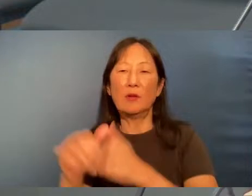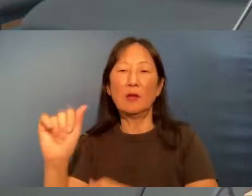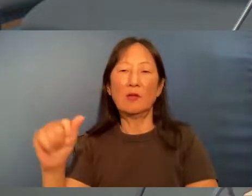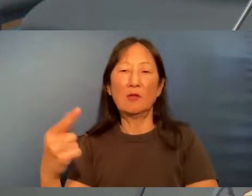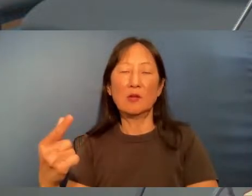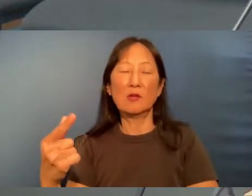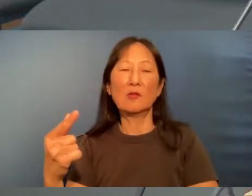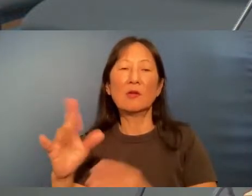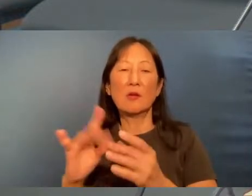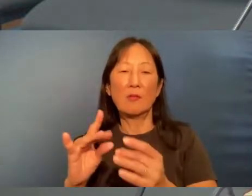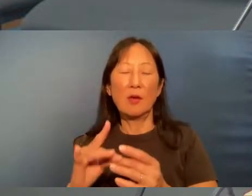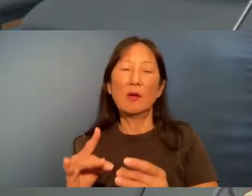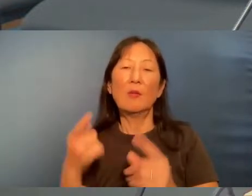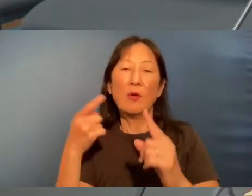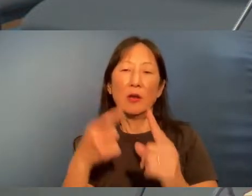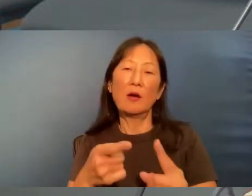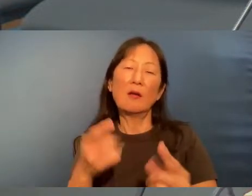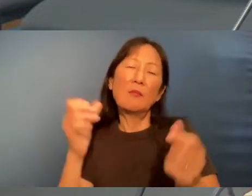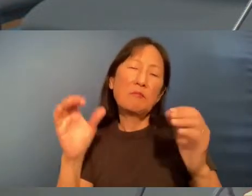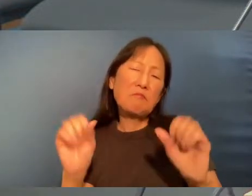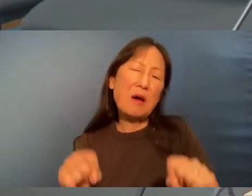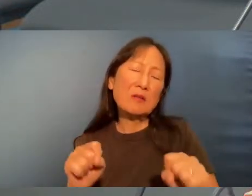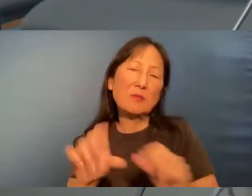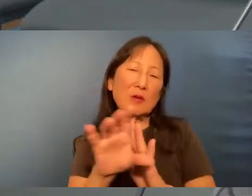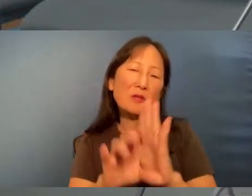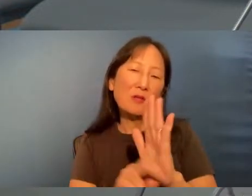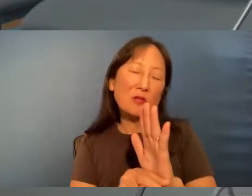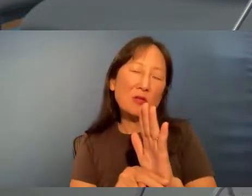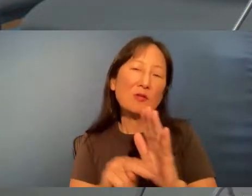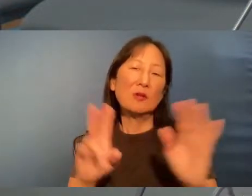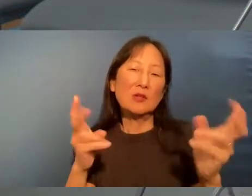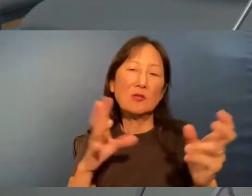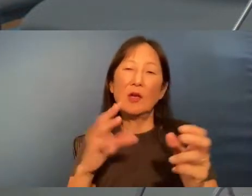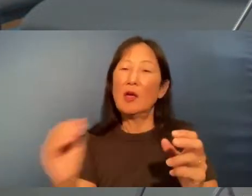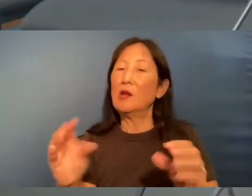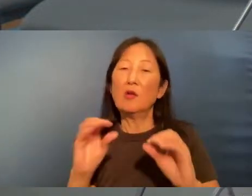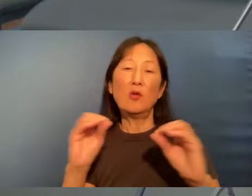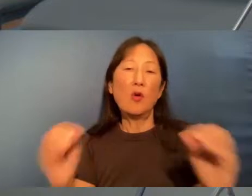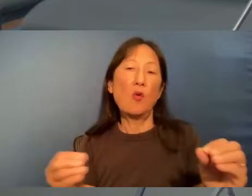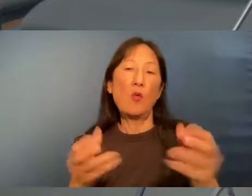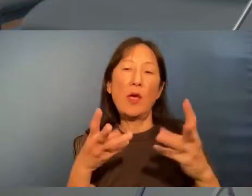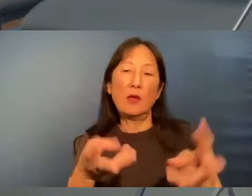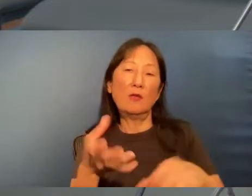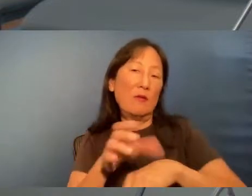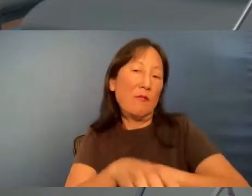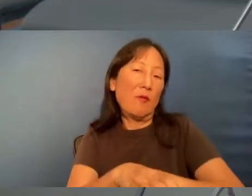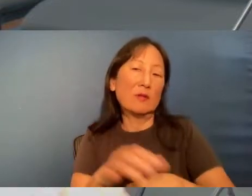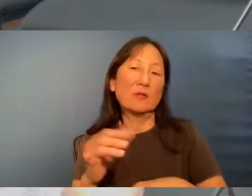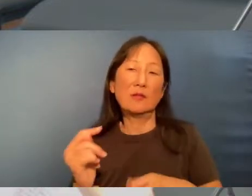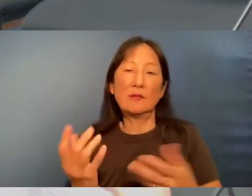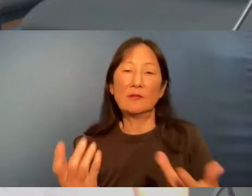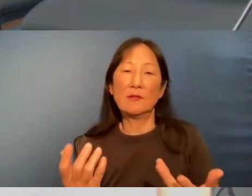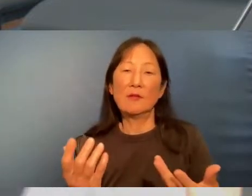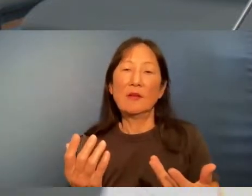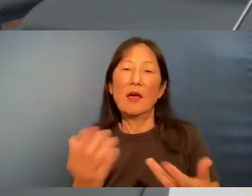constitutional issue and a concern that there is no enforcement mechanism. I remain available to questions. Thank you for the opportunity to testify.